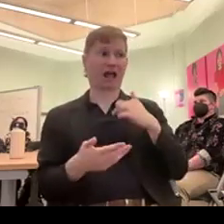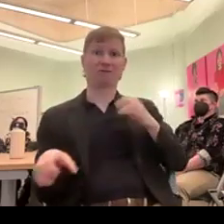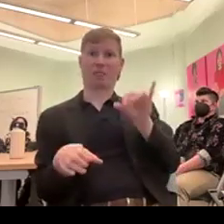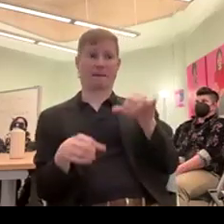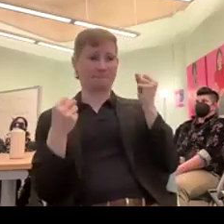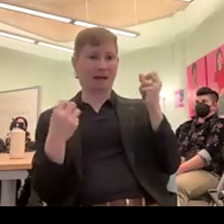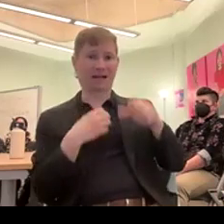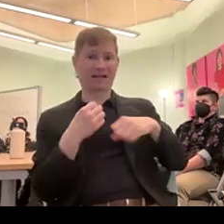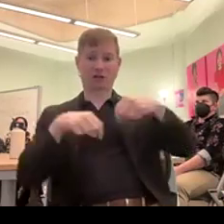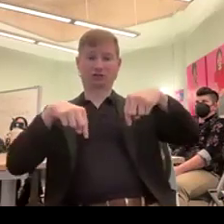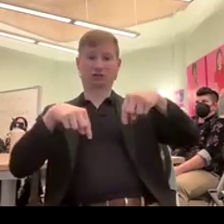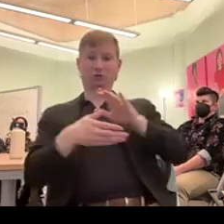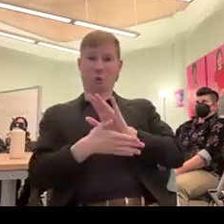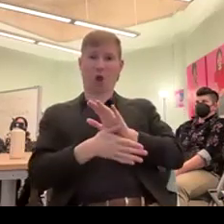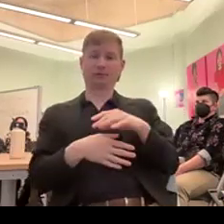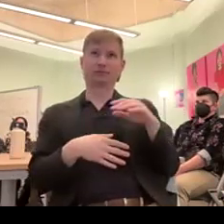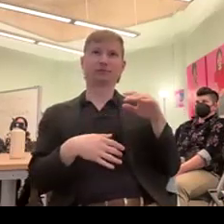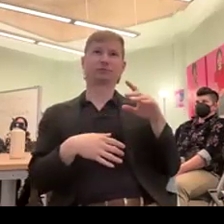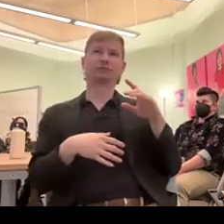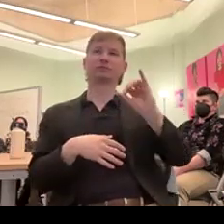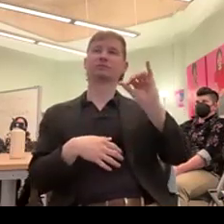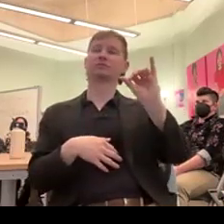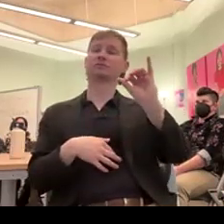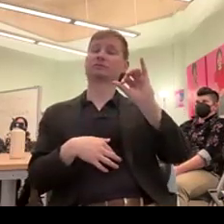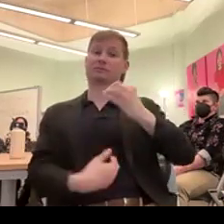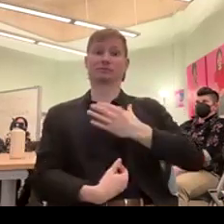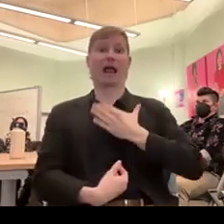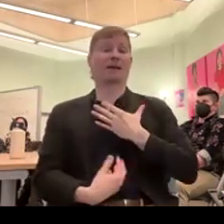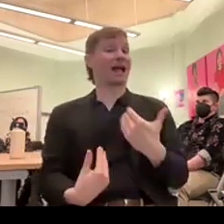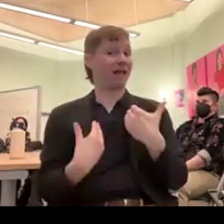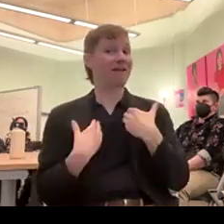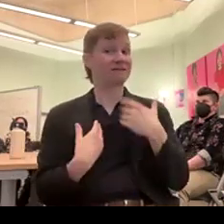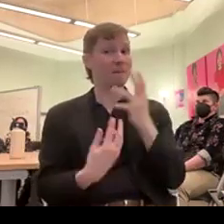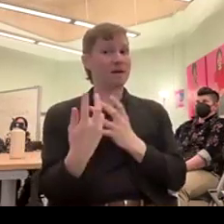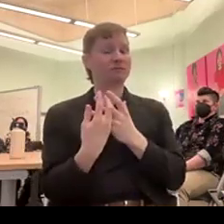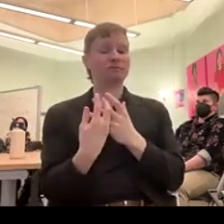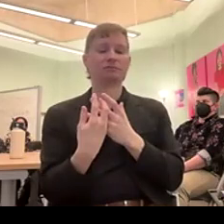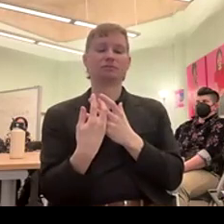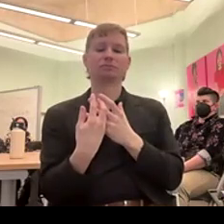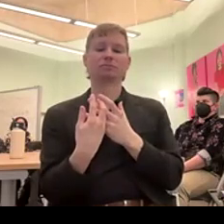I went through the process and did them, as I had done for many years in school. I'm glad